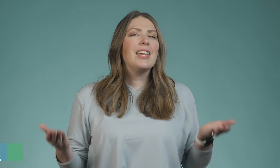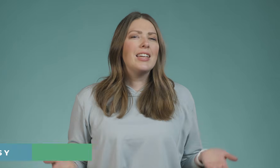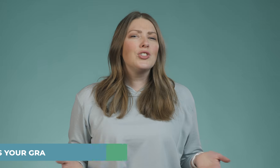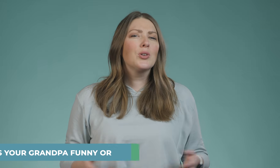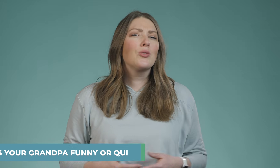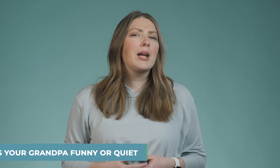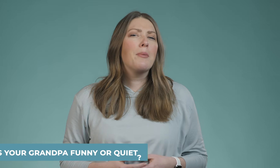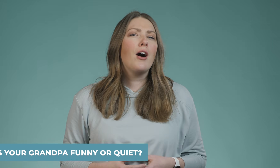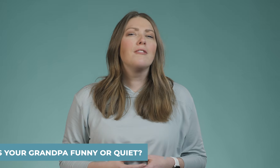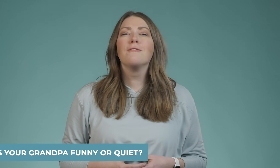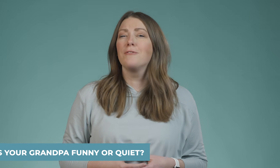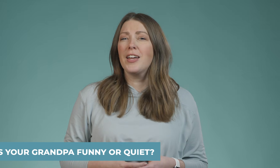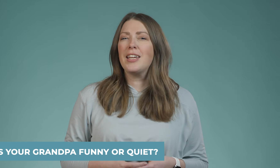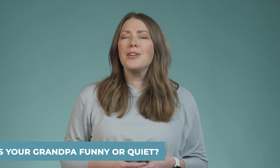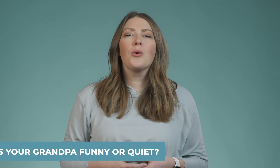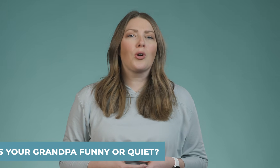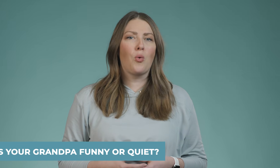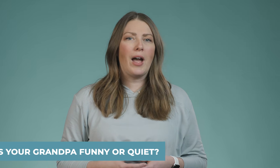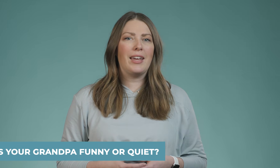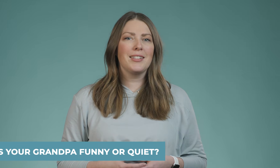Is your grandpa funny or quiet?